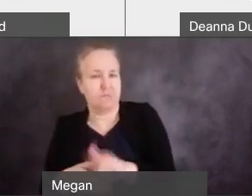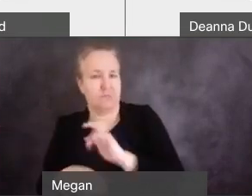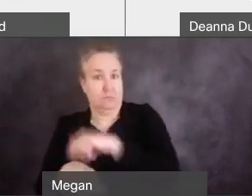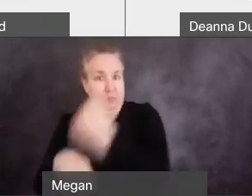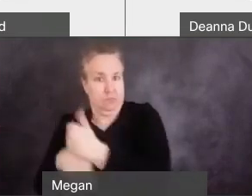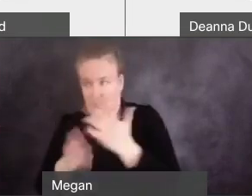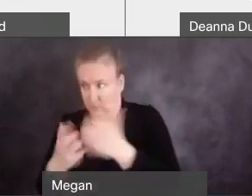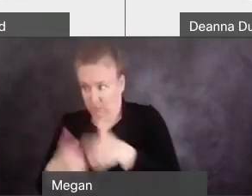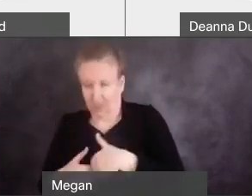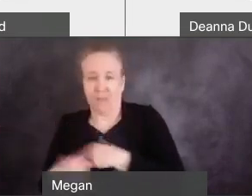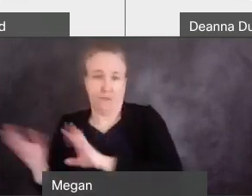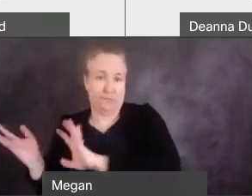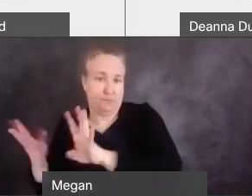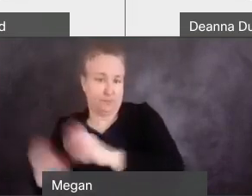[Reporter] Okay, thank you. [Commissioner Arkoosh] Mmhmm.